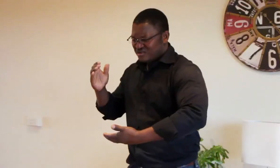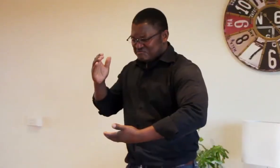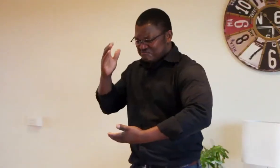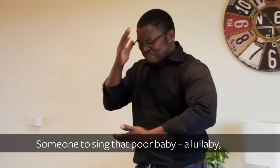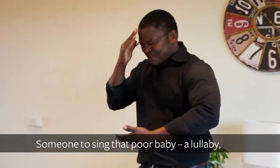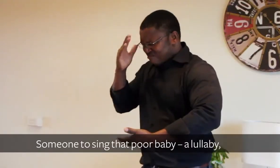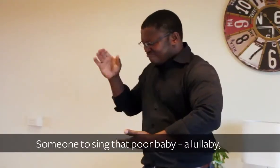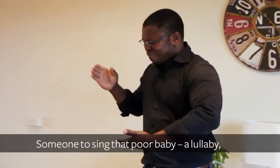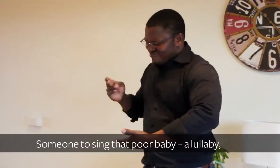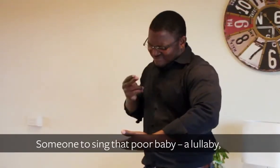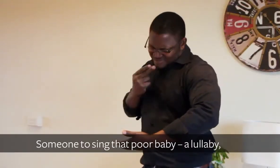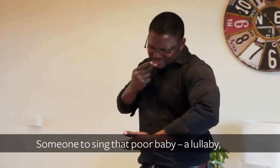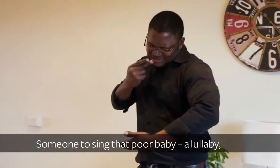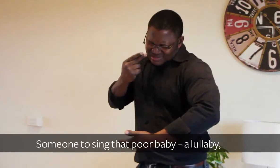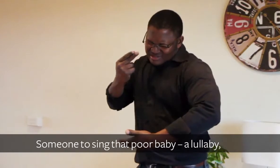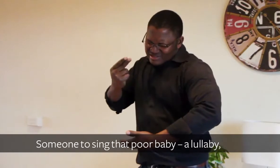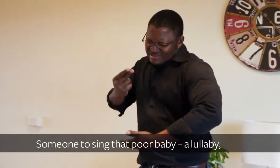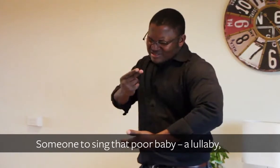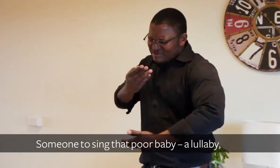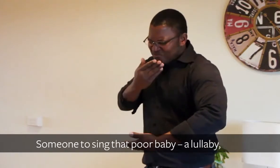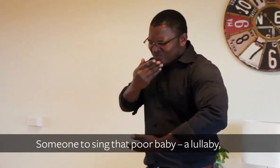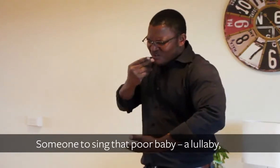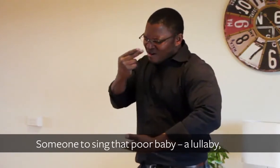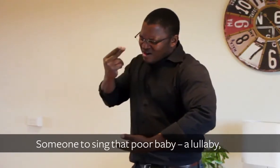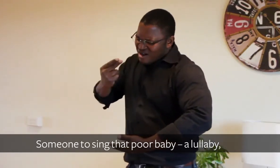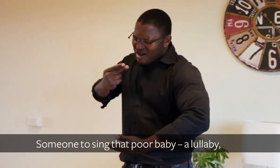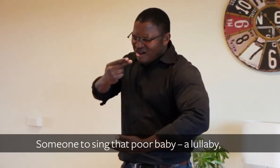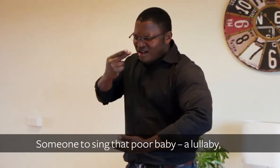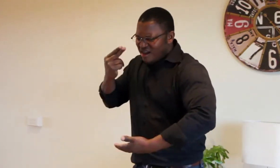to sing that poor baby a lullaby